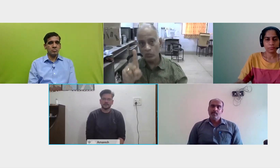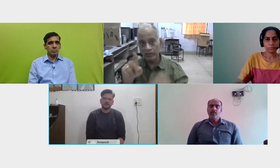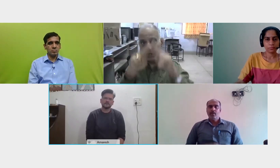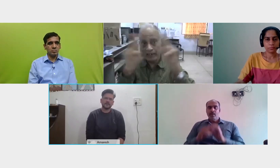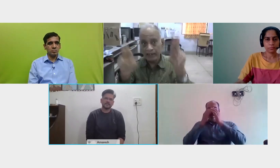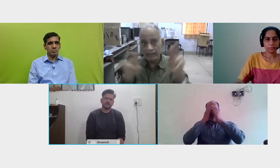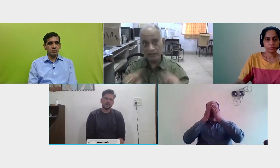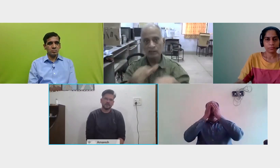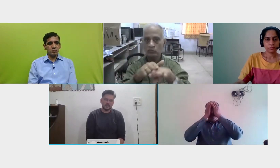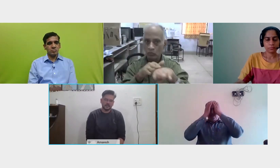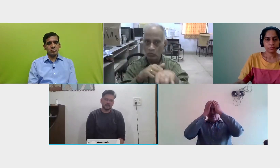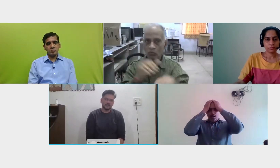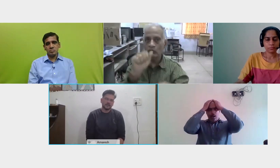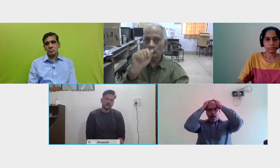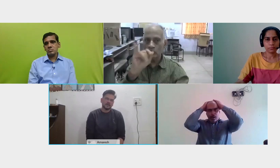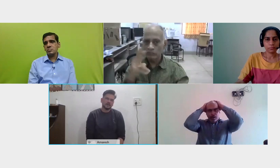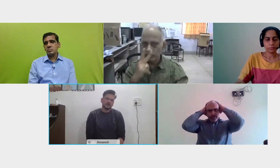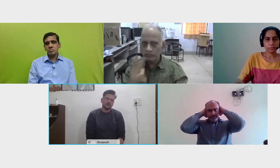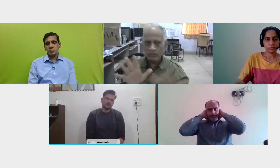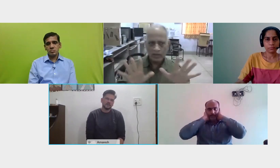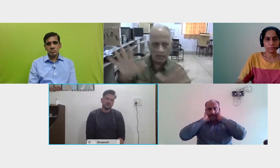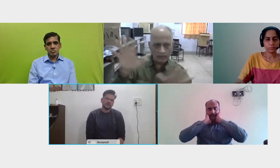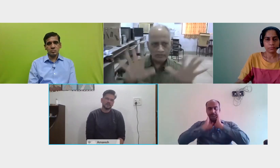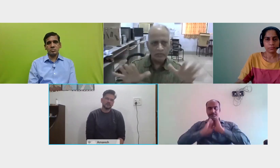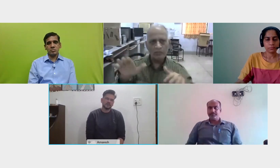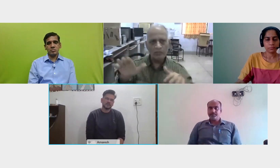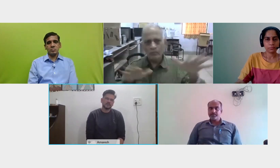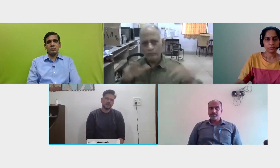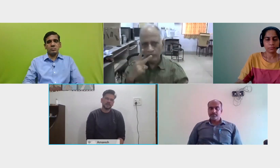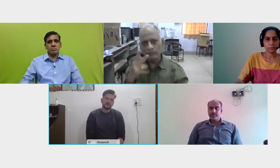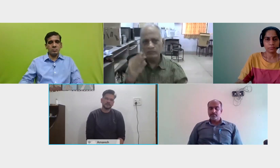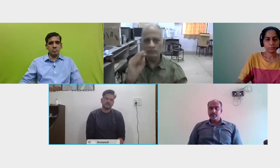anything, they were really fast when they were signing. There was one person who was